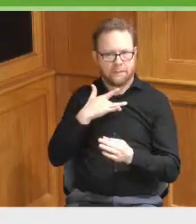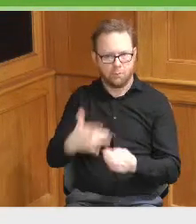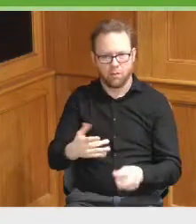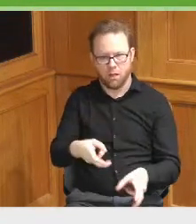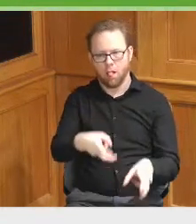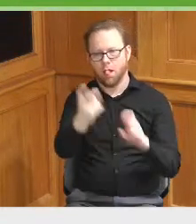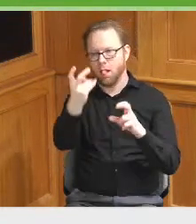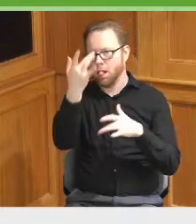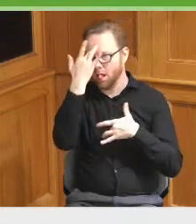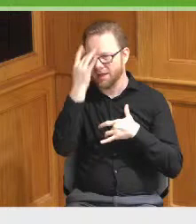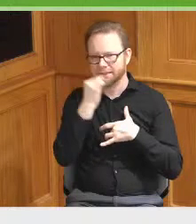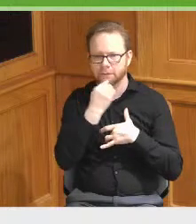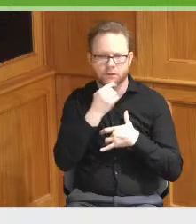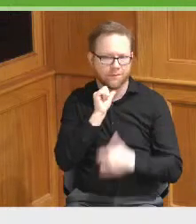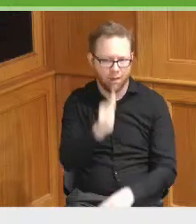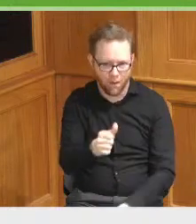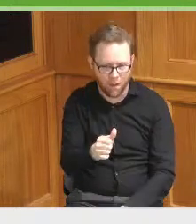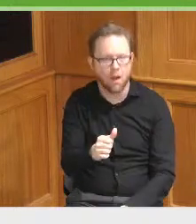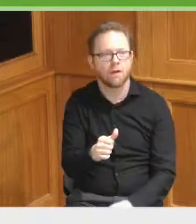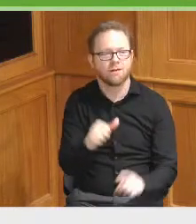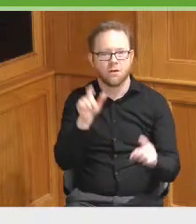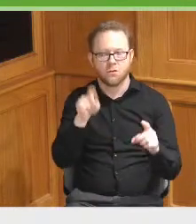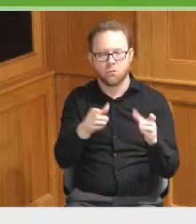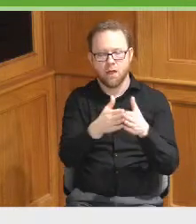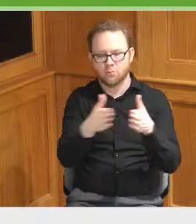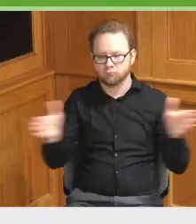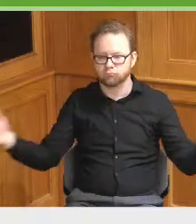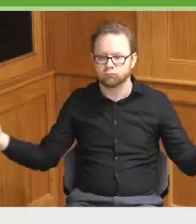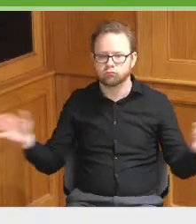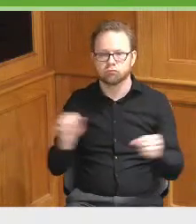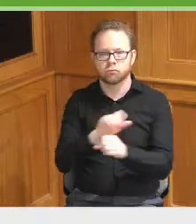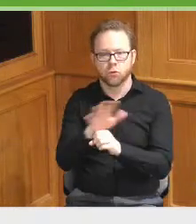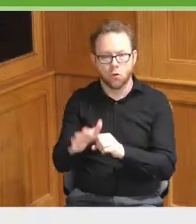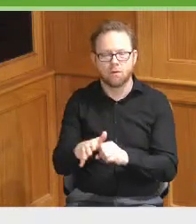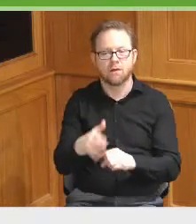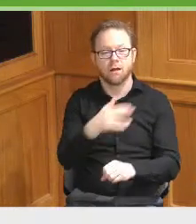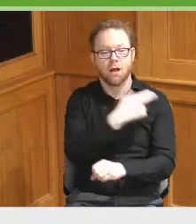kind of take a look this is the entire pandemic this is hospitalizations and Intensive Care Unit